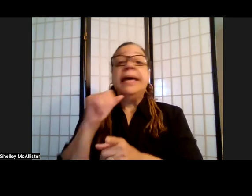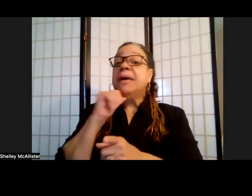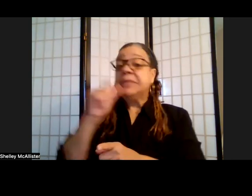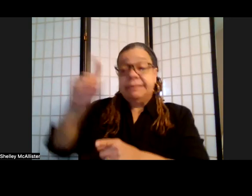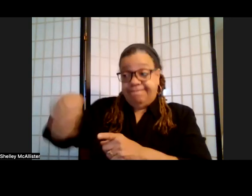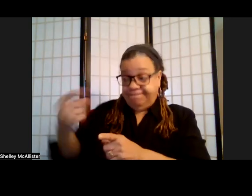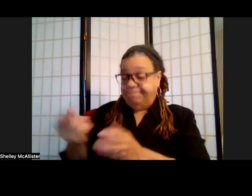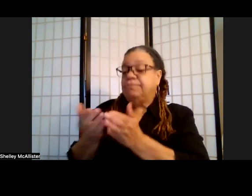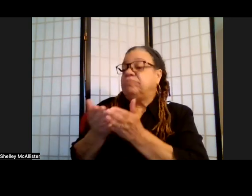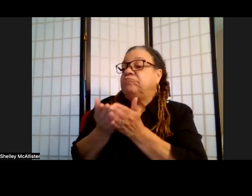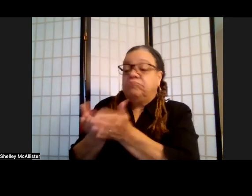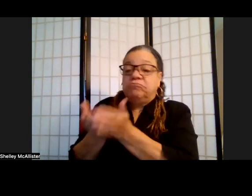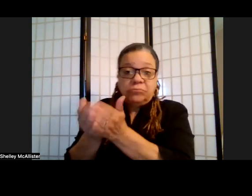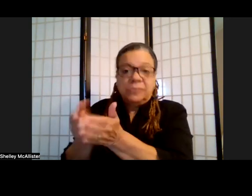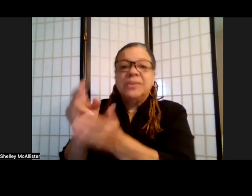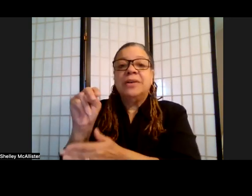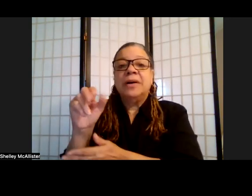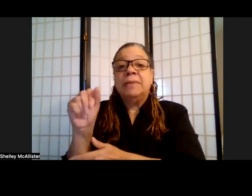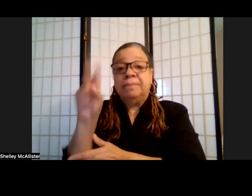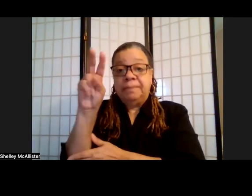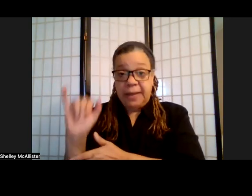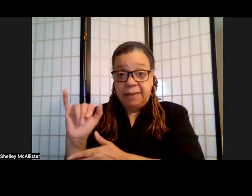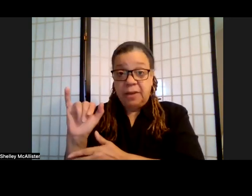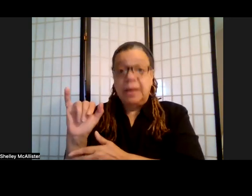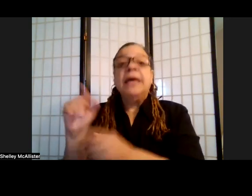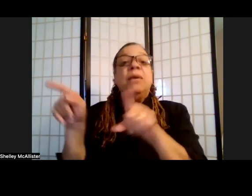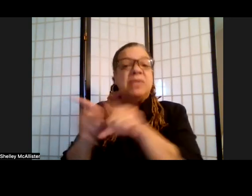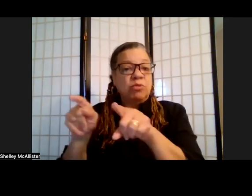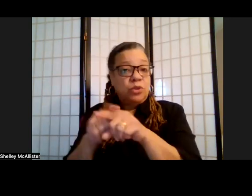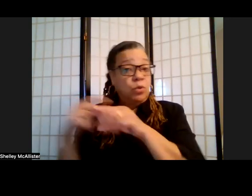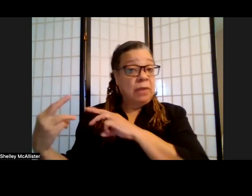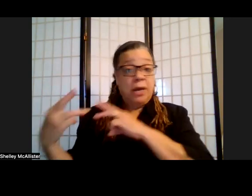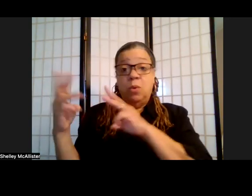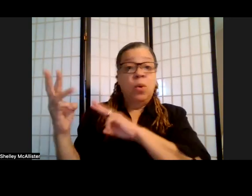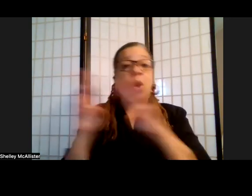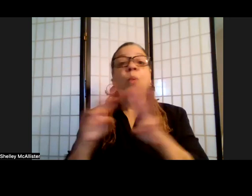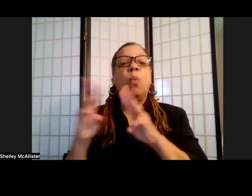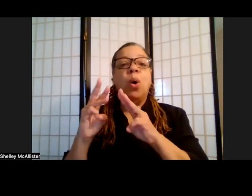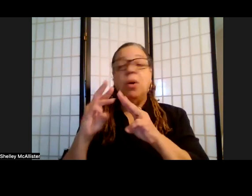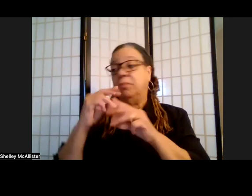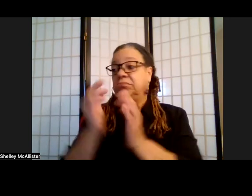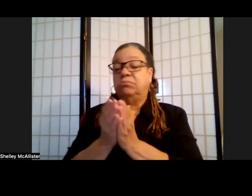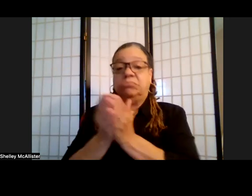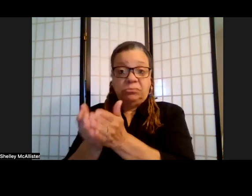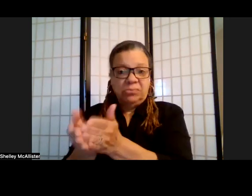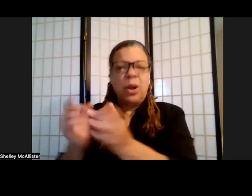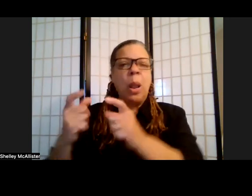built by the U.S military, it was a war world unto itself, one of the largest stations for the logistics ever built.